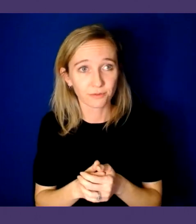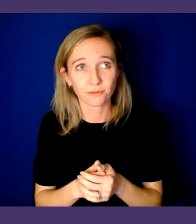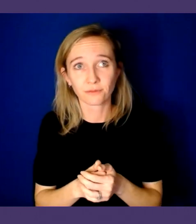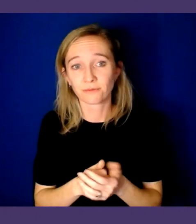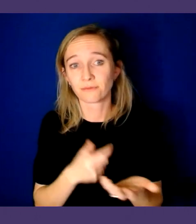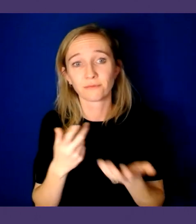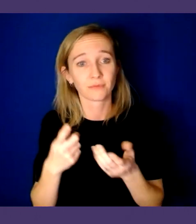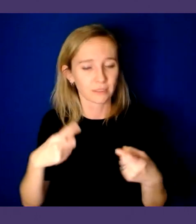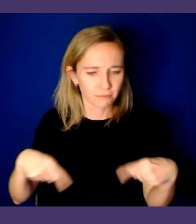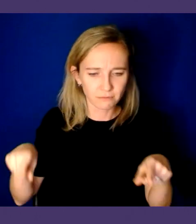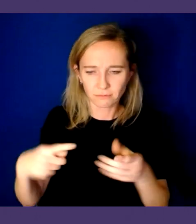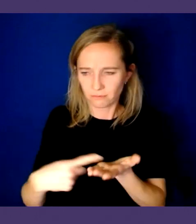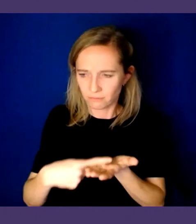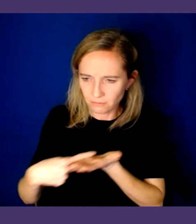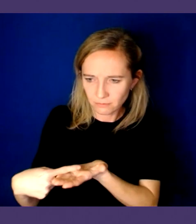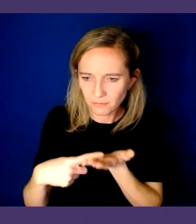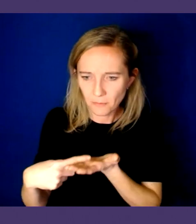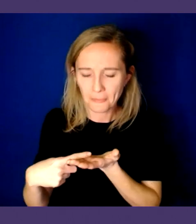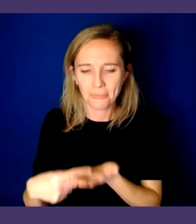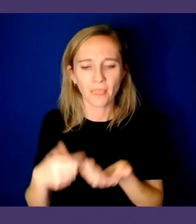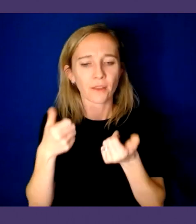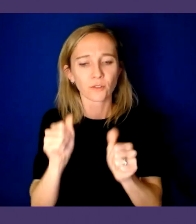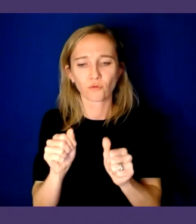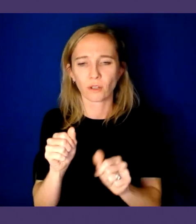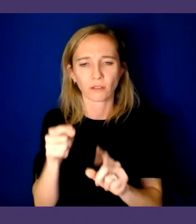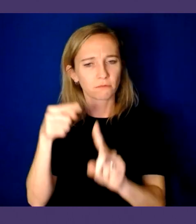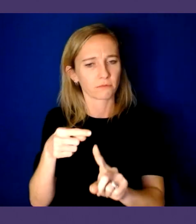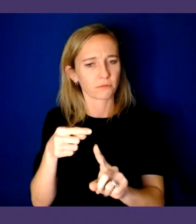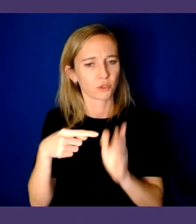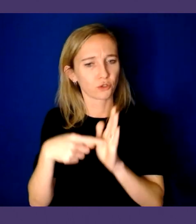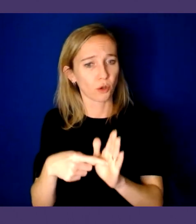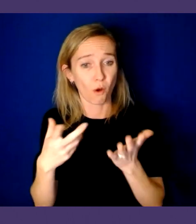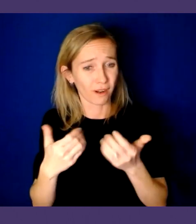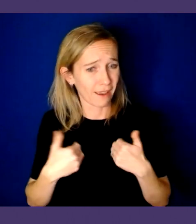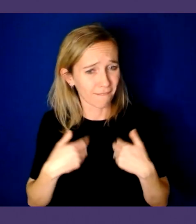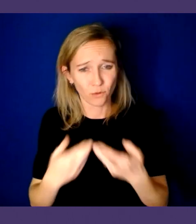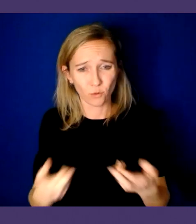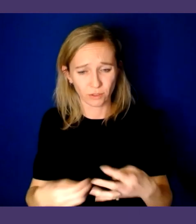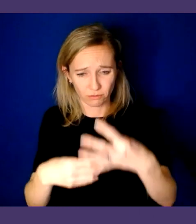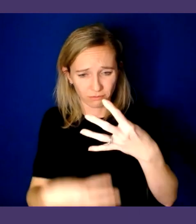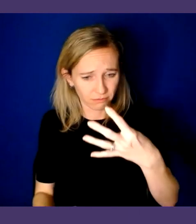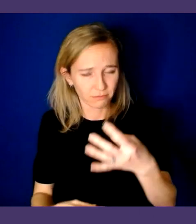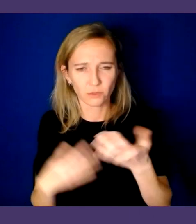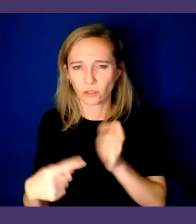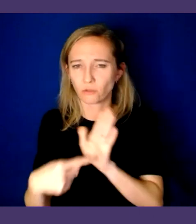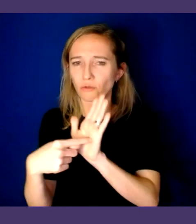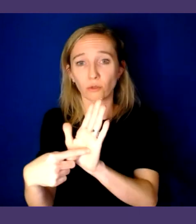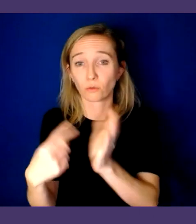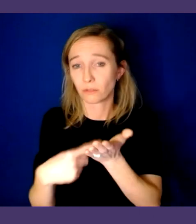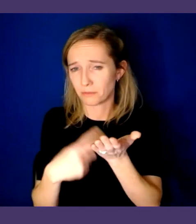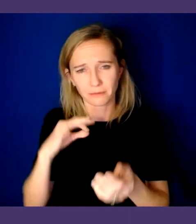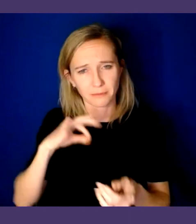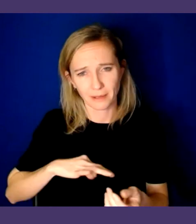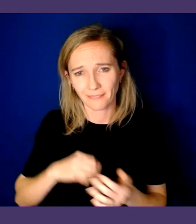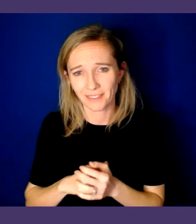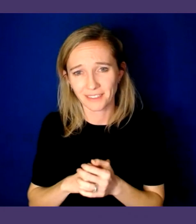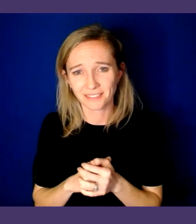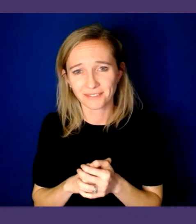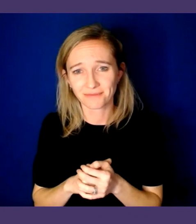to point to existing resources, is hugely beneficial. Carie Fisher: Thank you so much, I learned so much again,